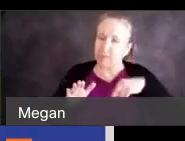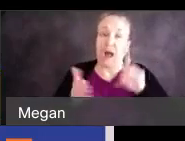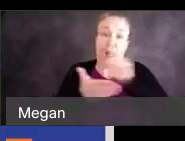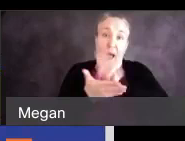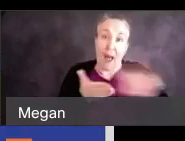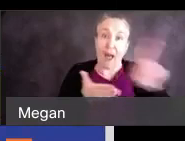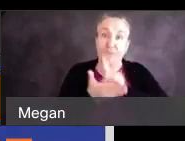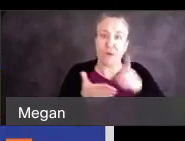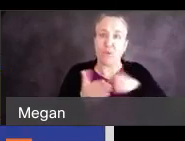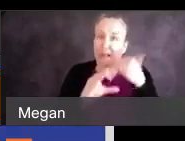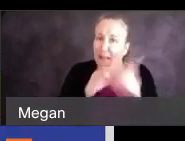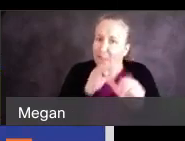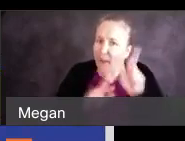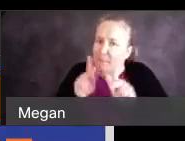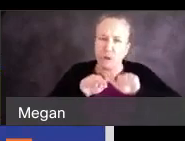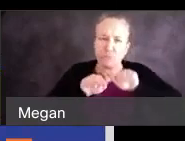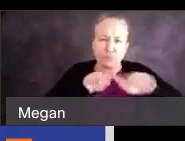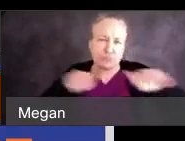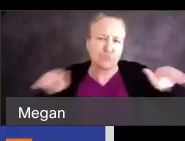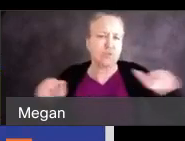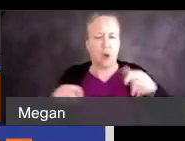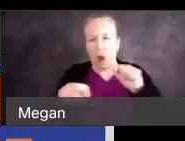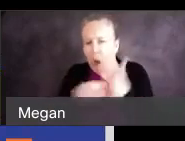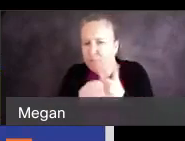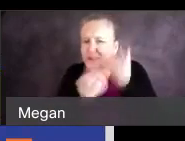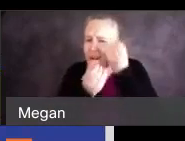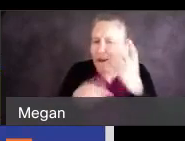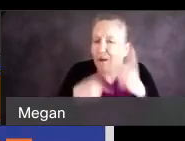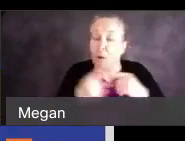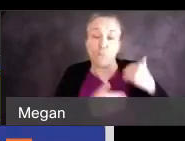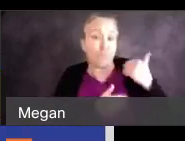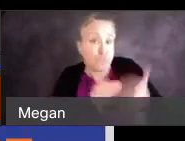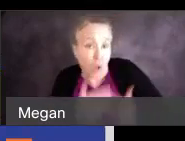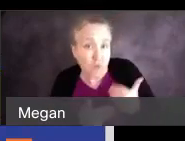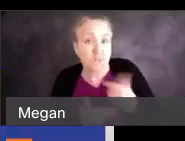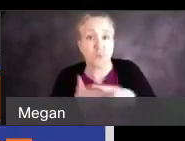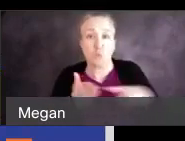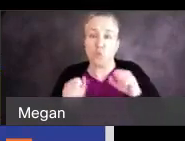keep you updated on our vaccination progress and what you can expect when it's your turn.